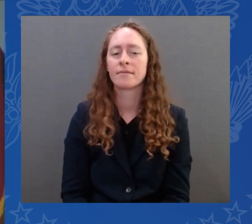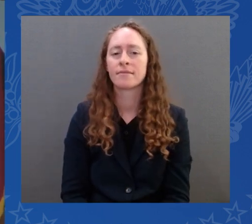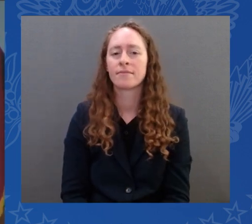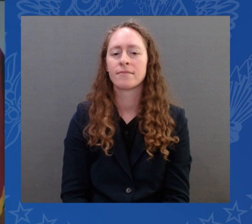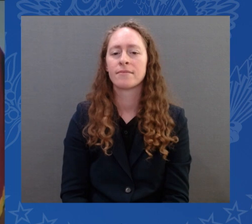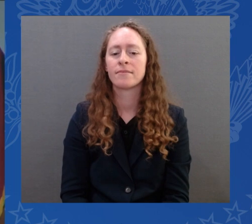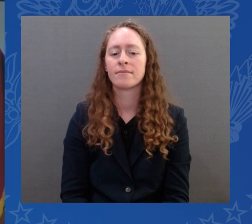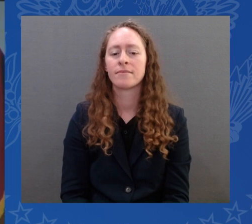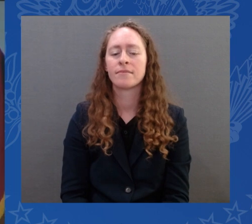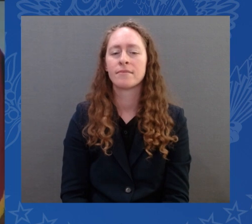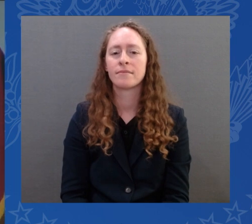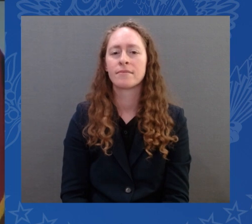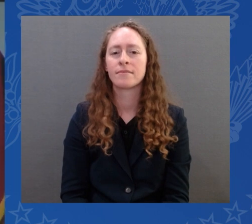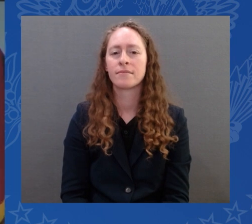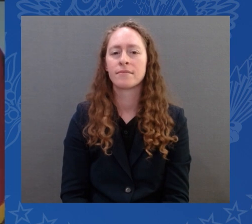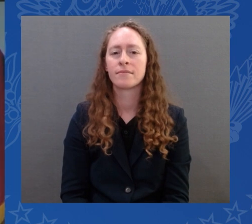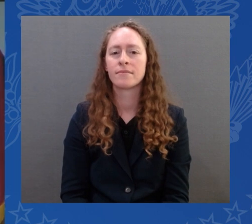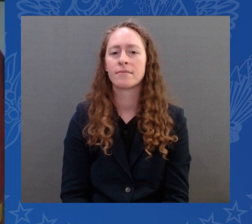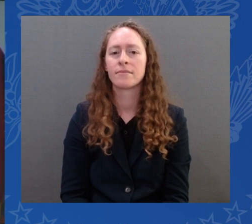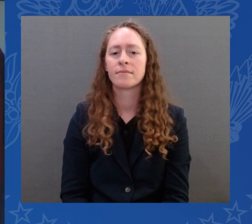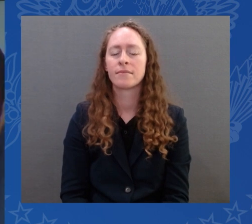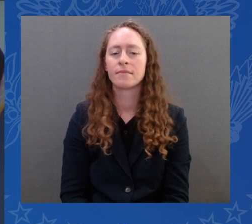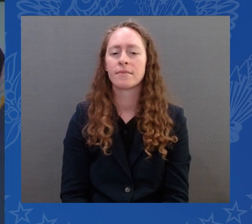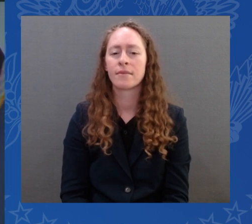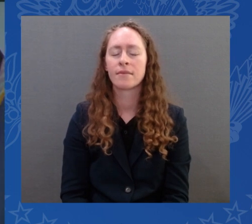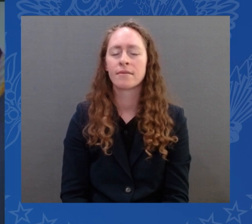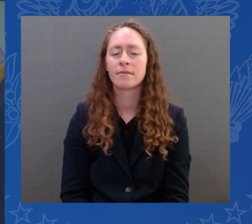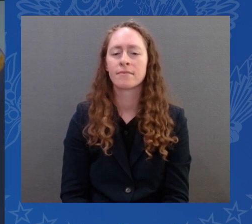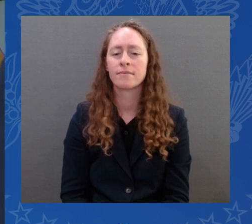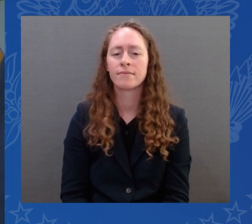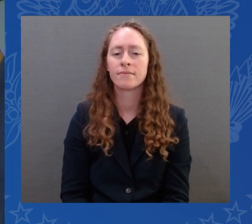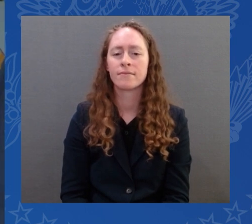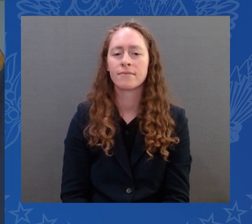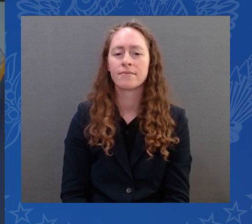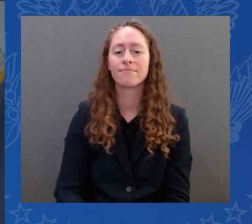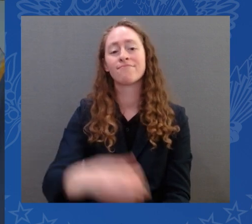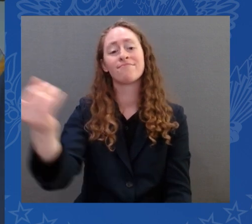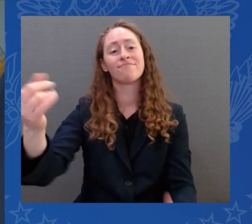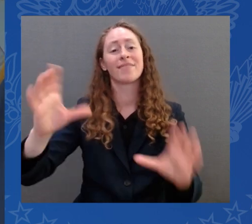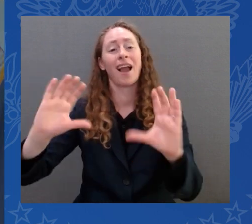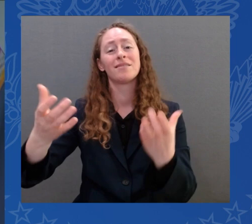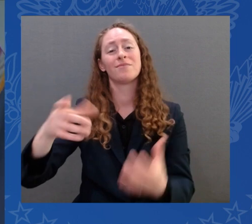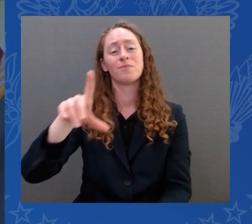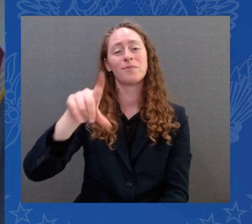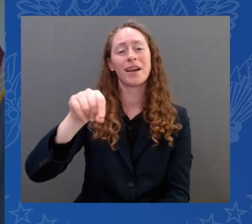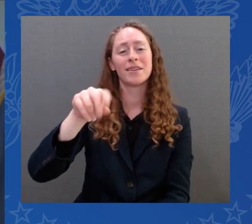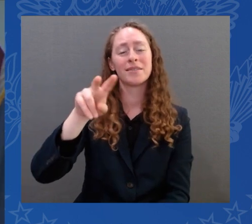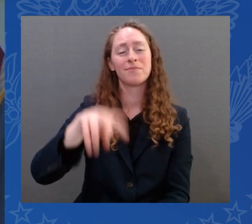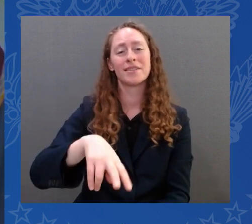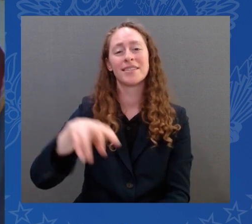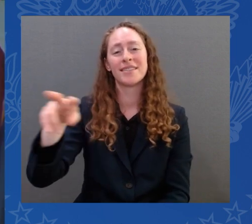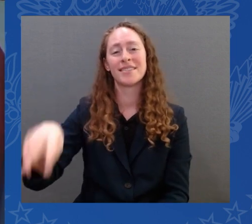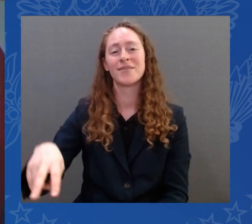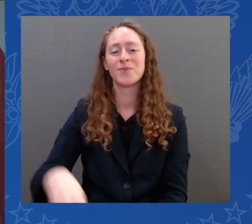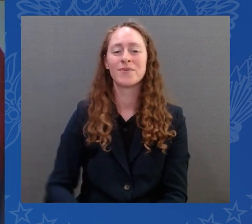Class of 2022, John McCain's memorial was one of the first experiences